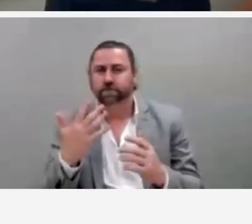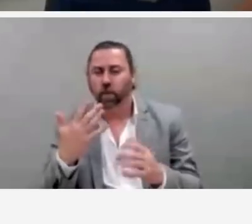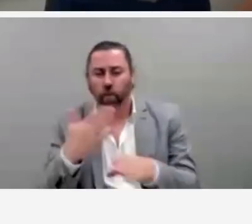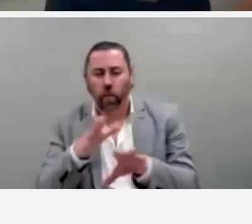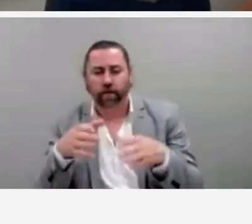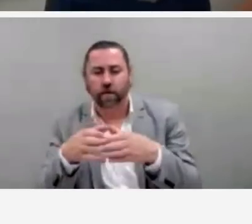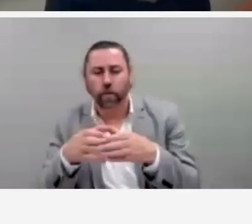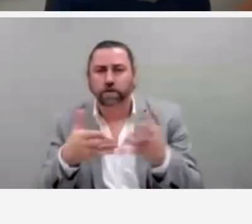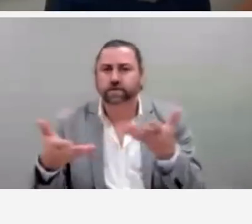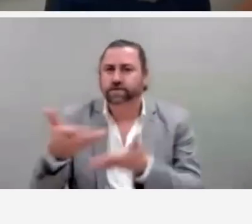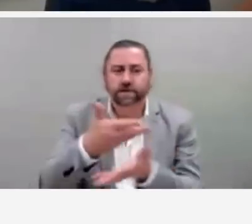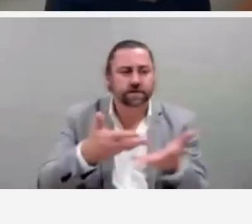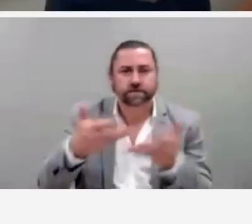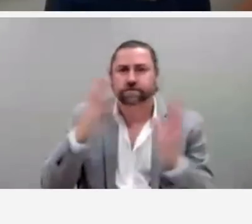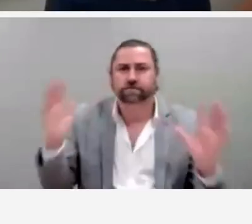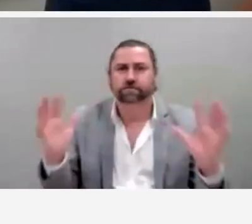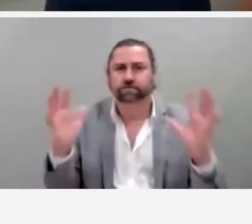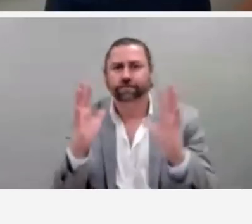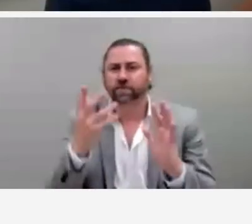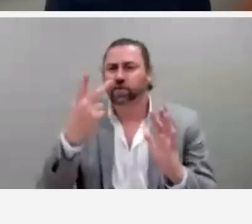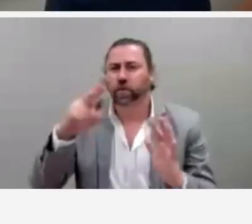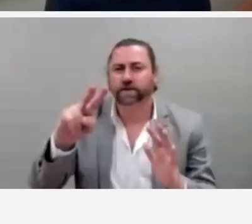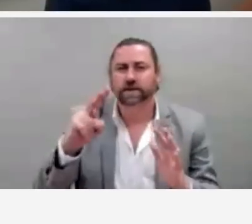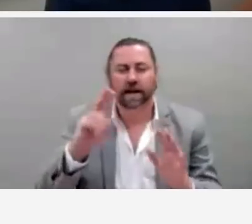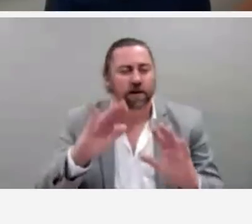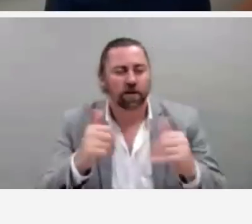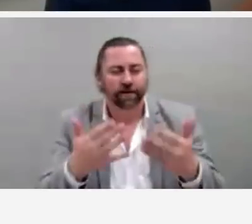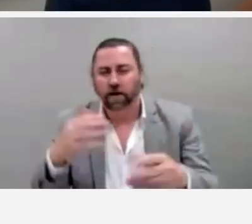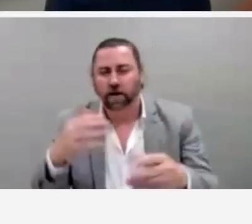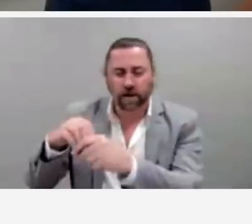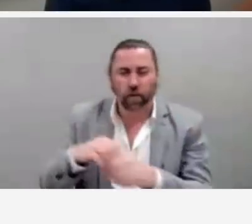20 providers, stakeholders, representatives of older